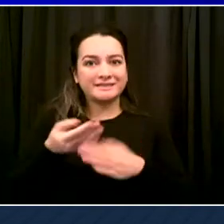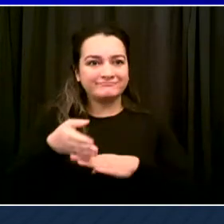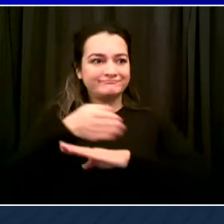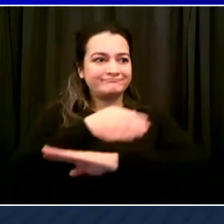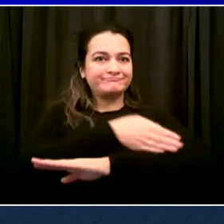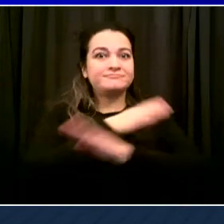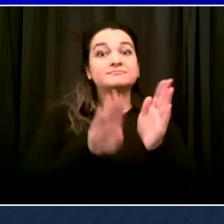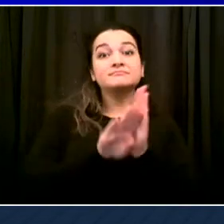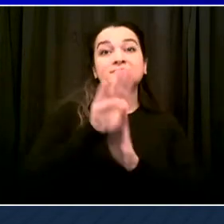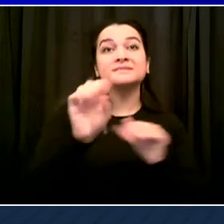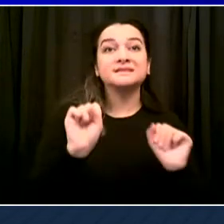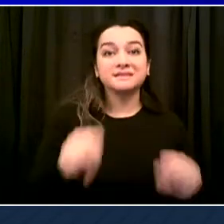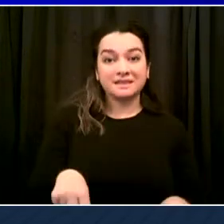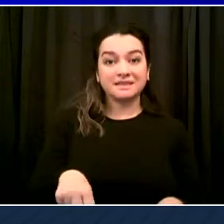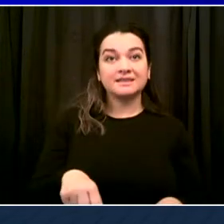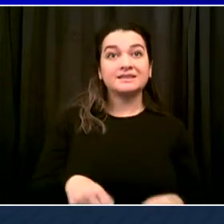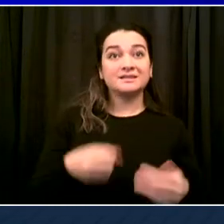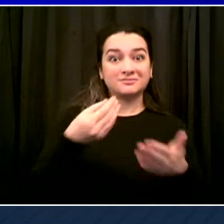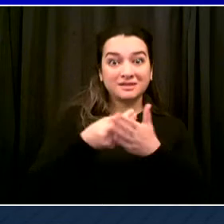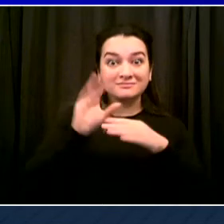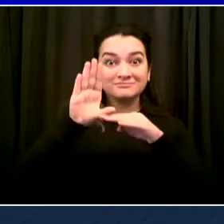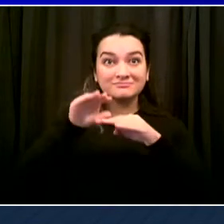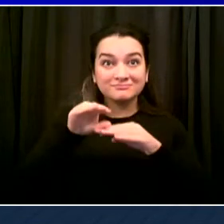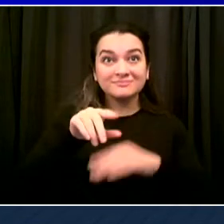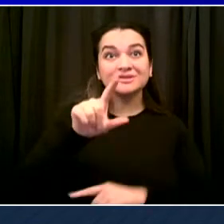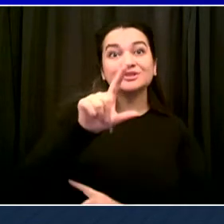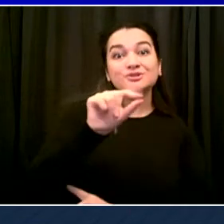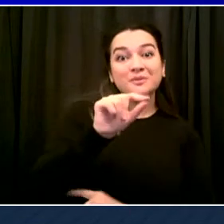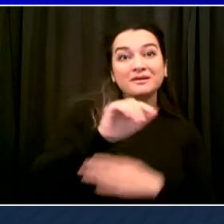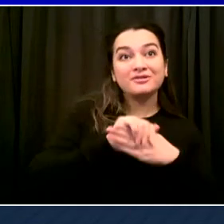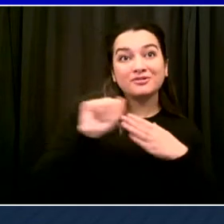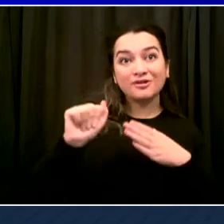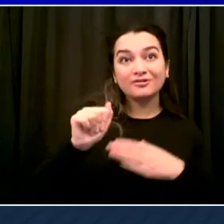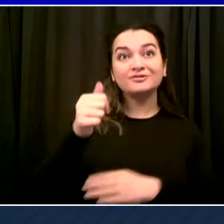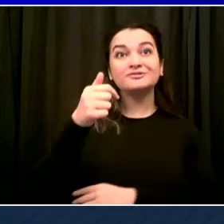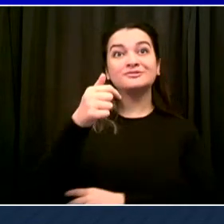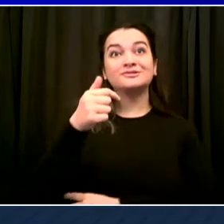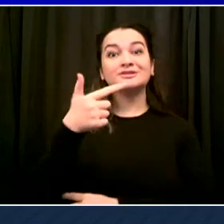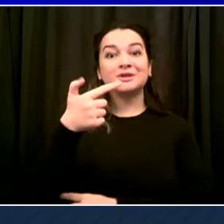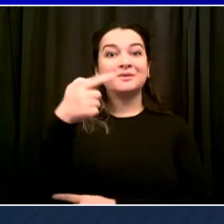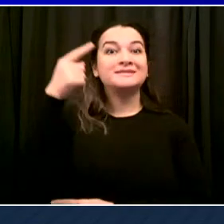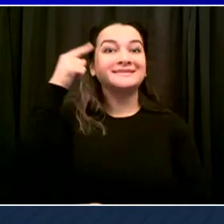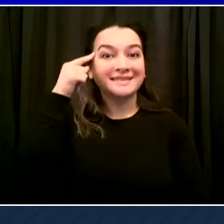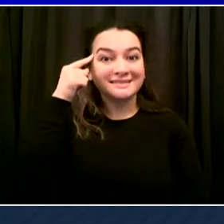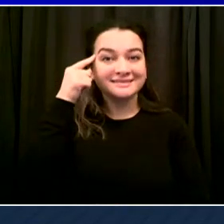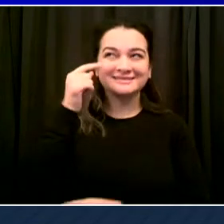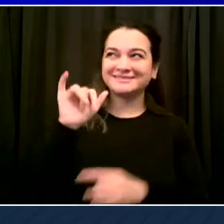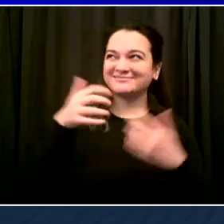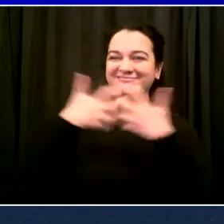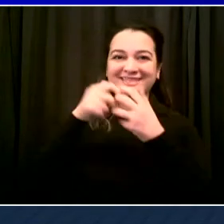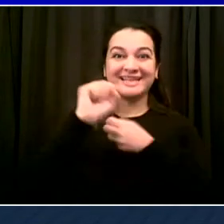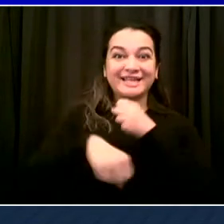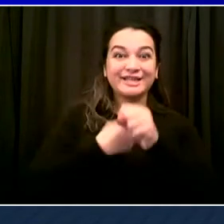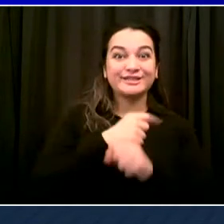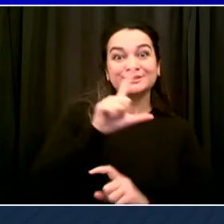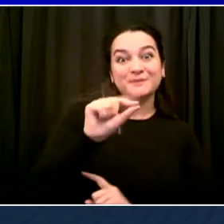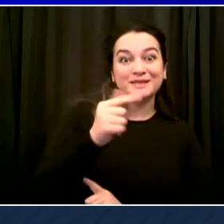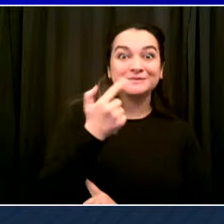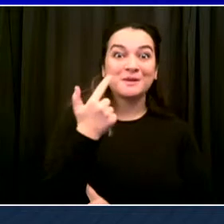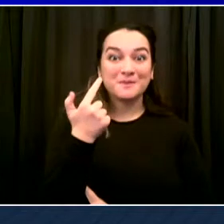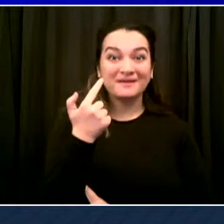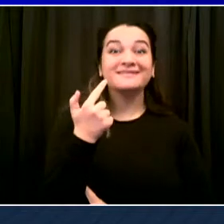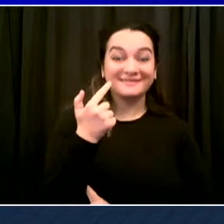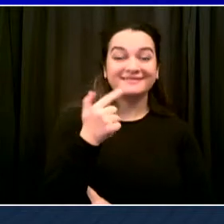WEEK TO GO, $20, YOU WILL GET